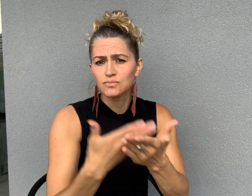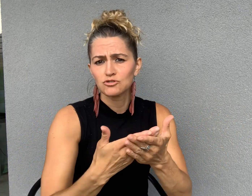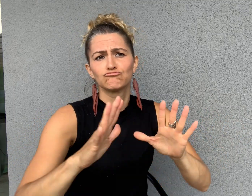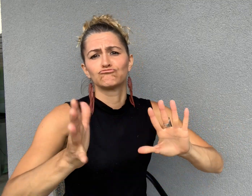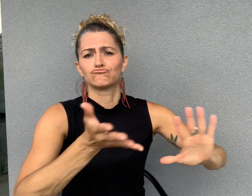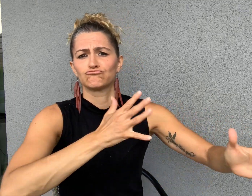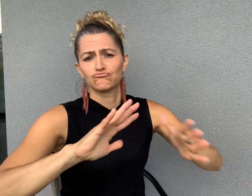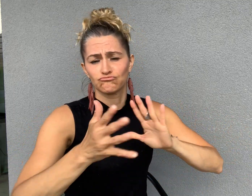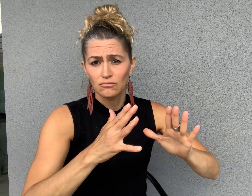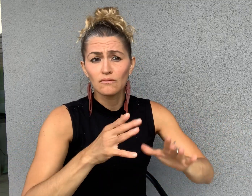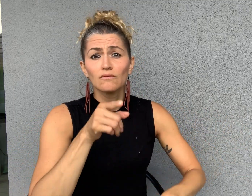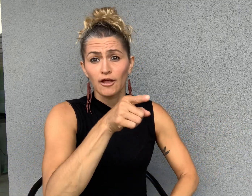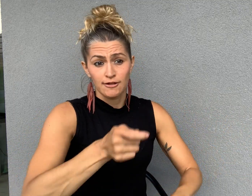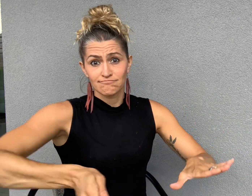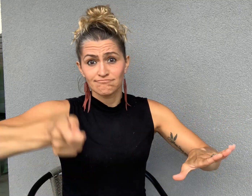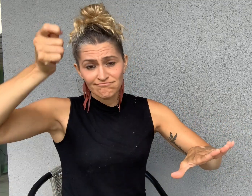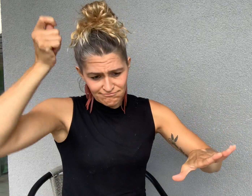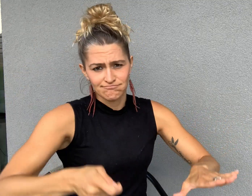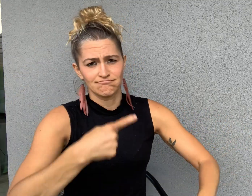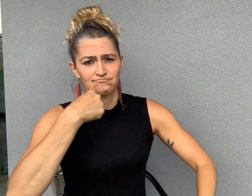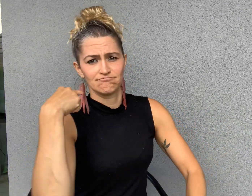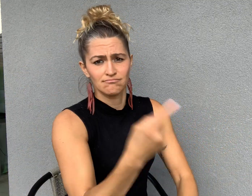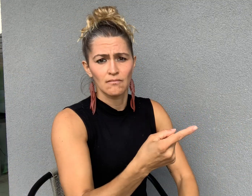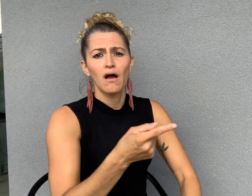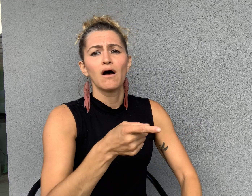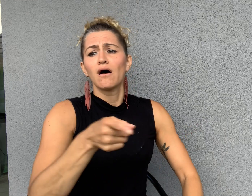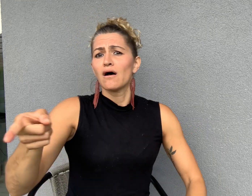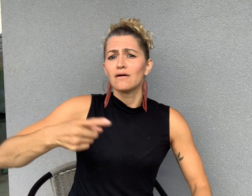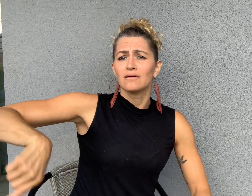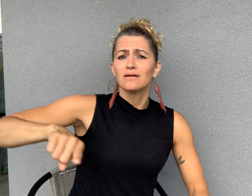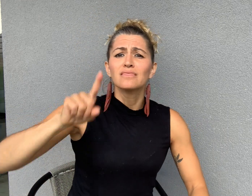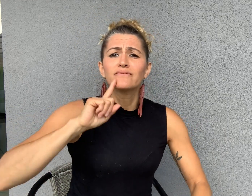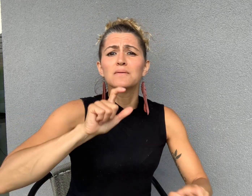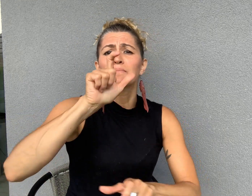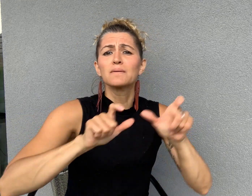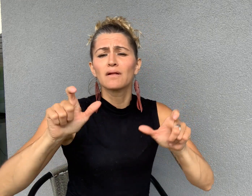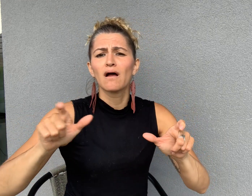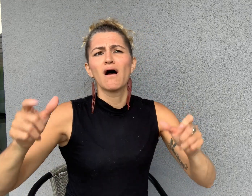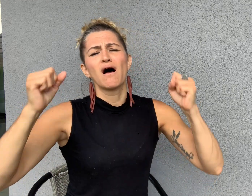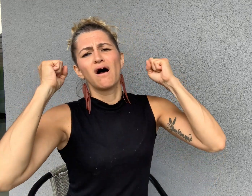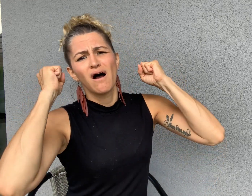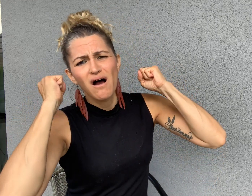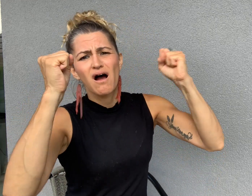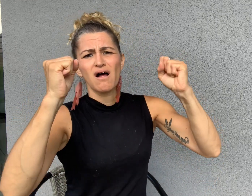handing a victory to the Deaf community.